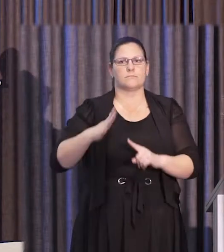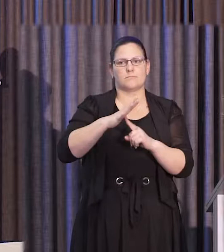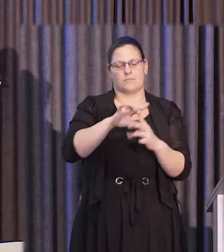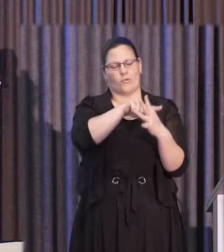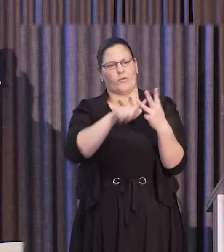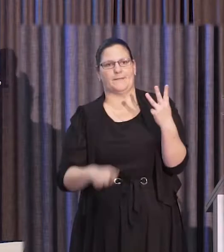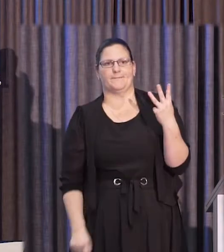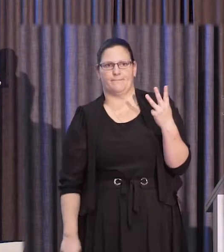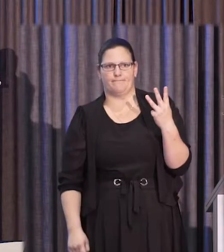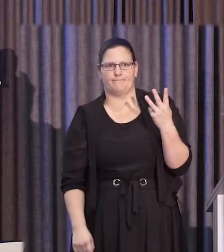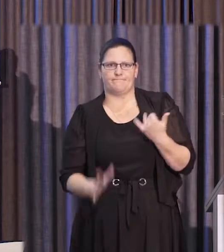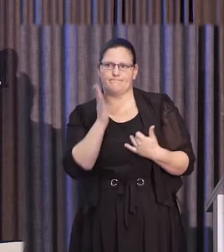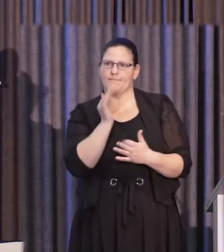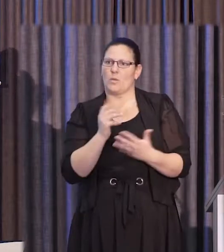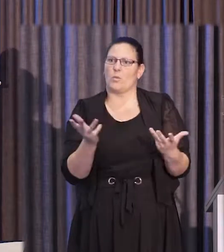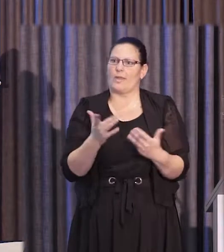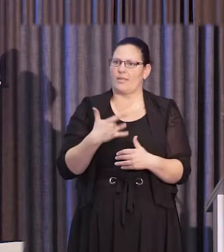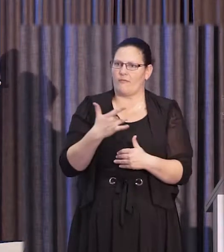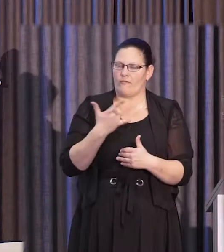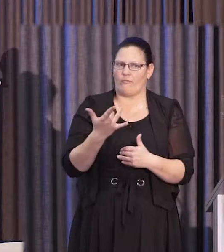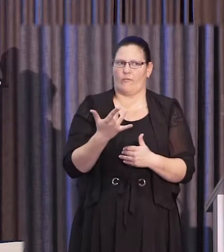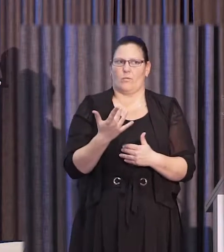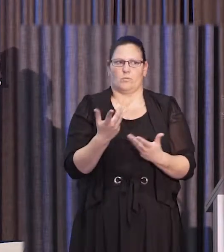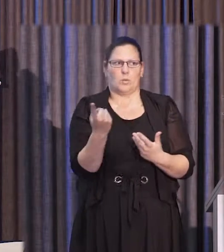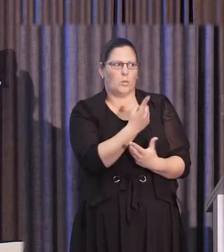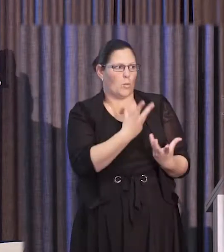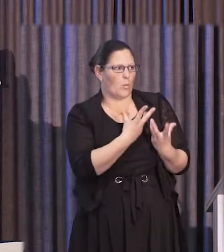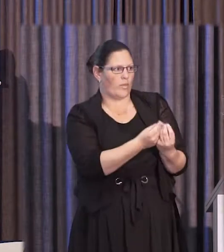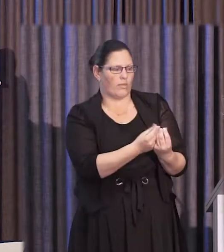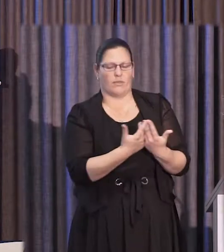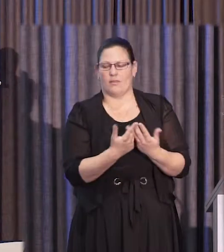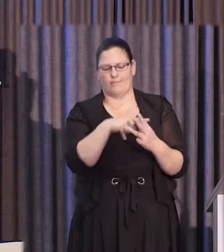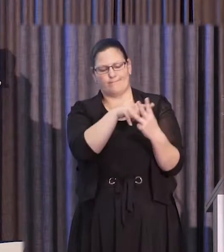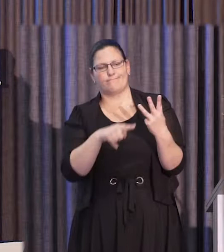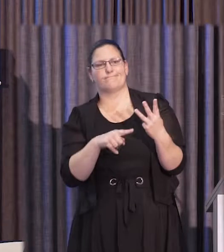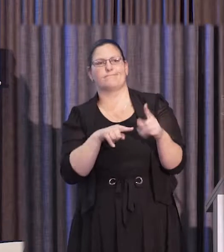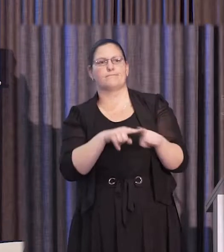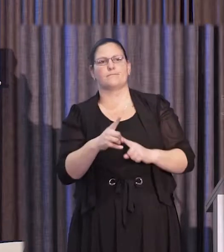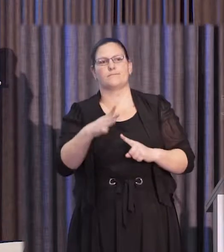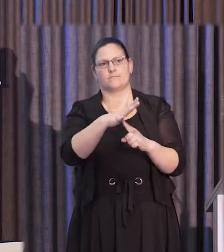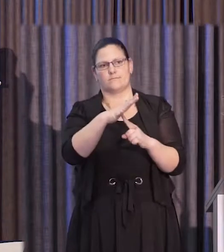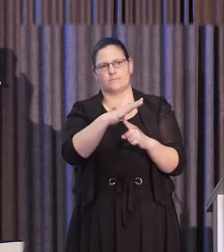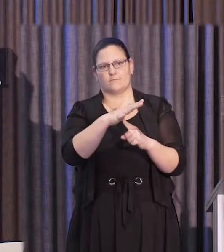Those are the three things that are consistently important to everybody. They're also the three things that are consistently important to our staff